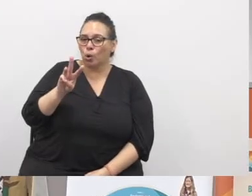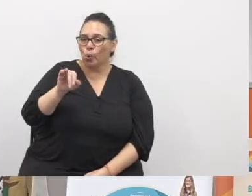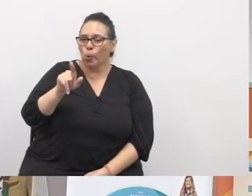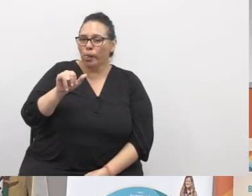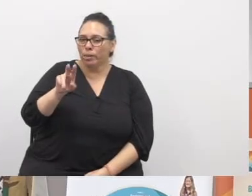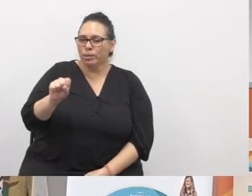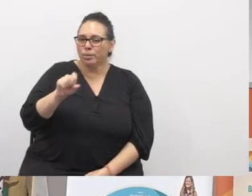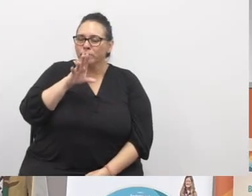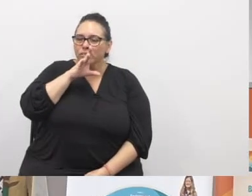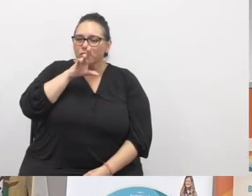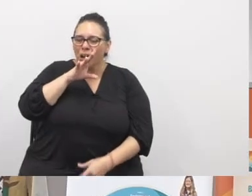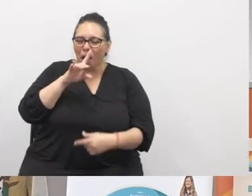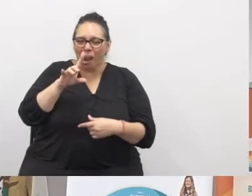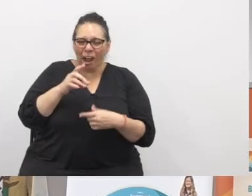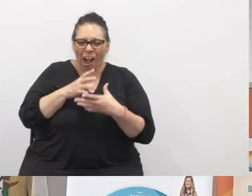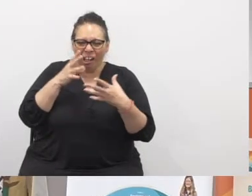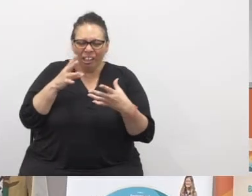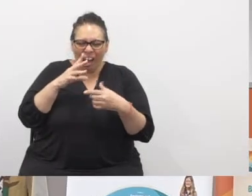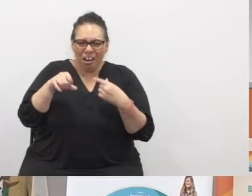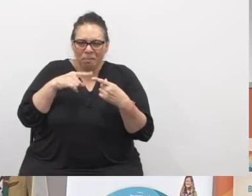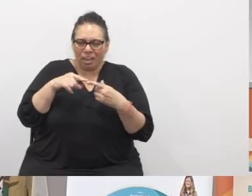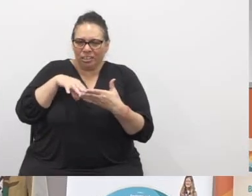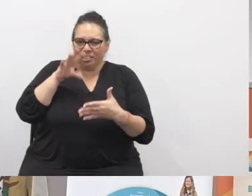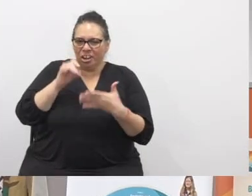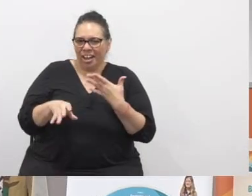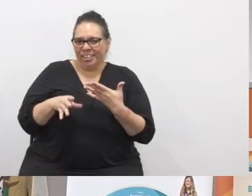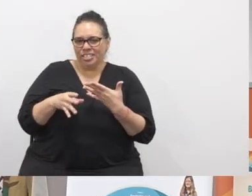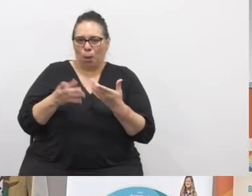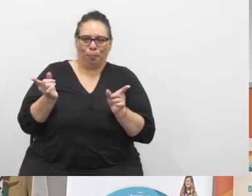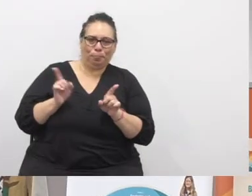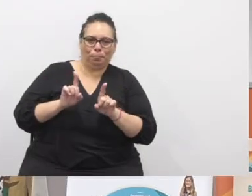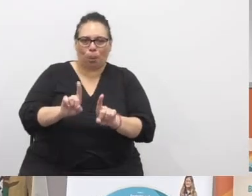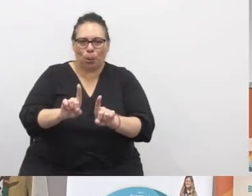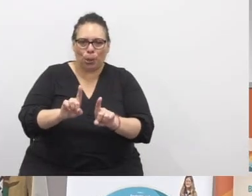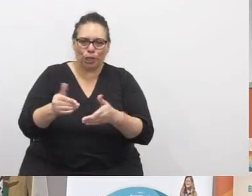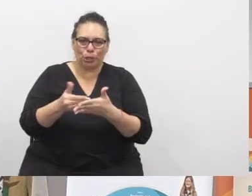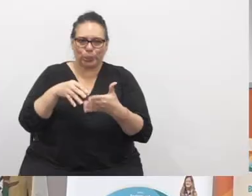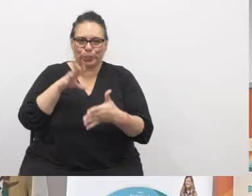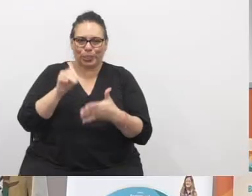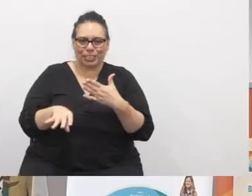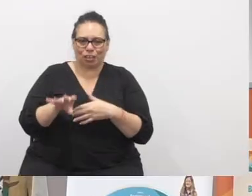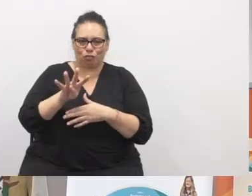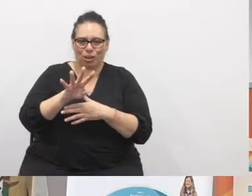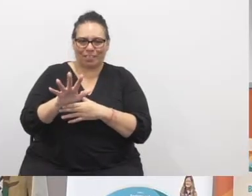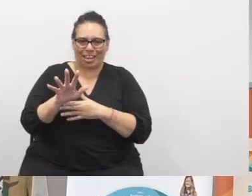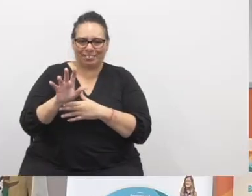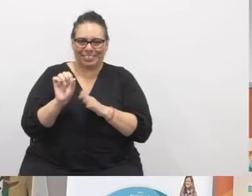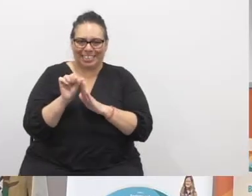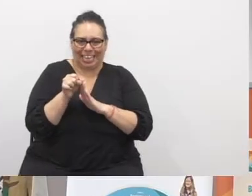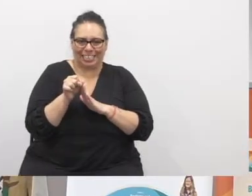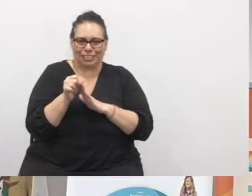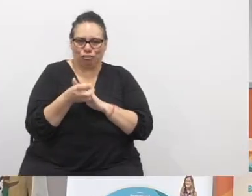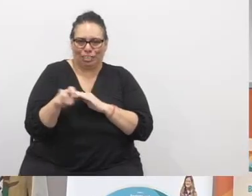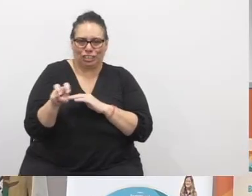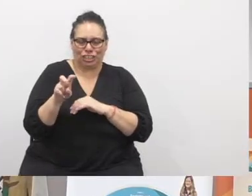And that is a great segue to our next part 'cause we're gonna bring our students on up. So this is like the 45-second transition. Don't go anywhere. Stay in the room